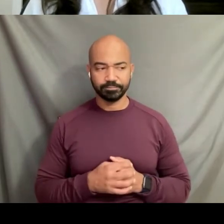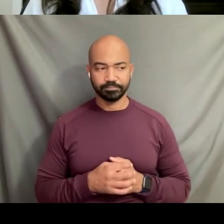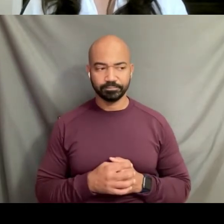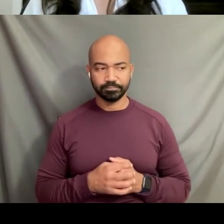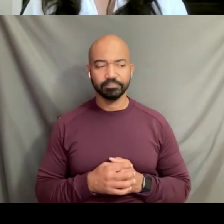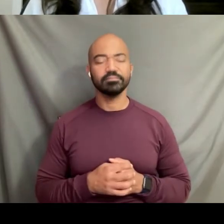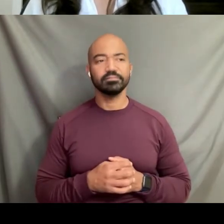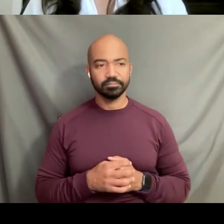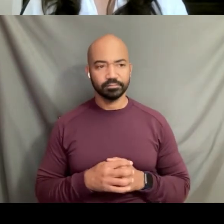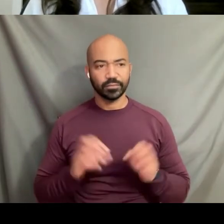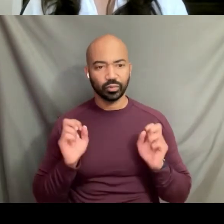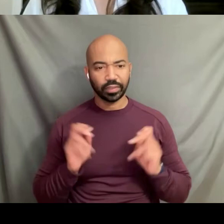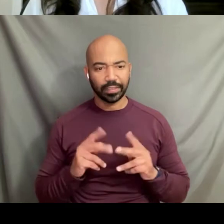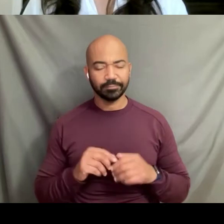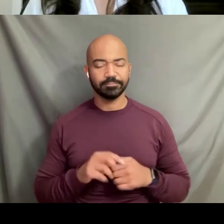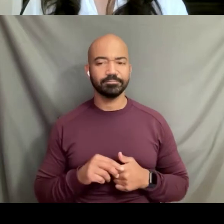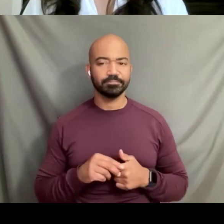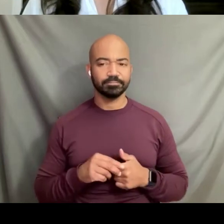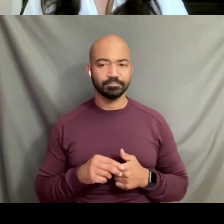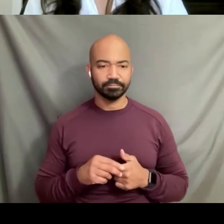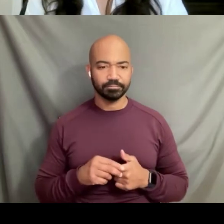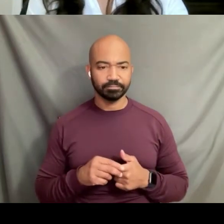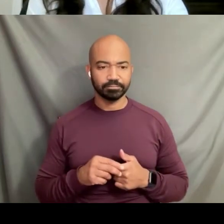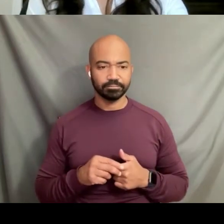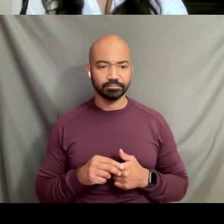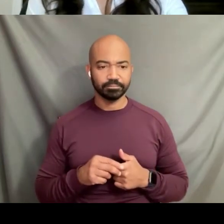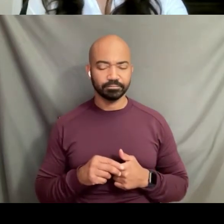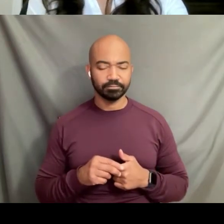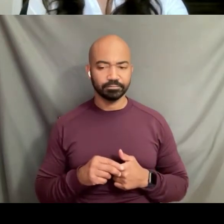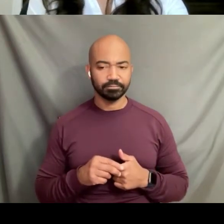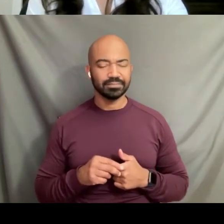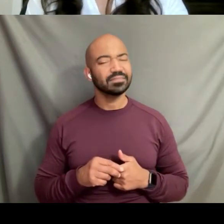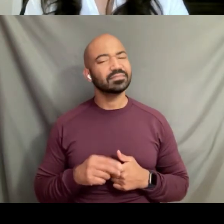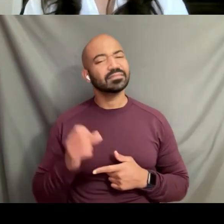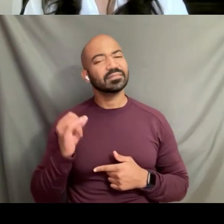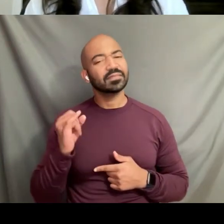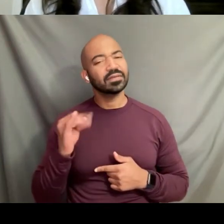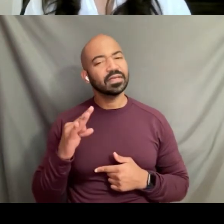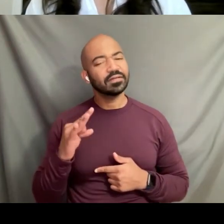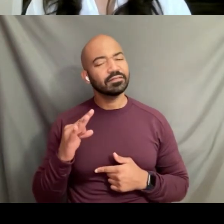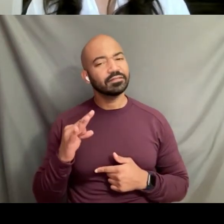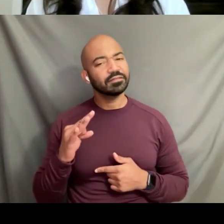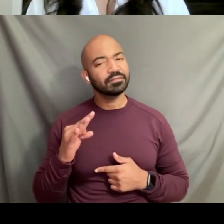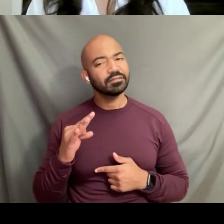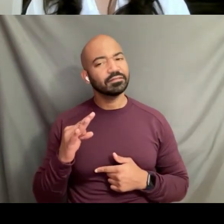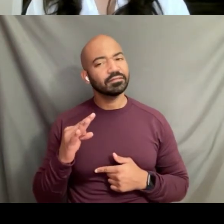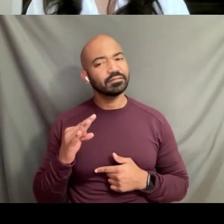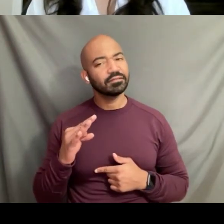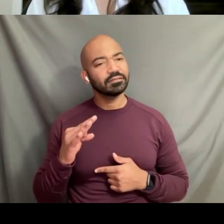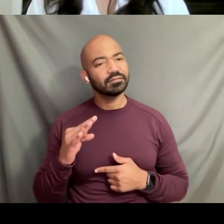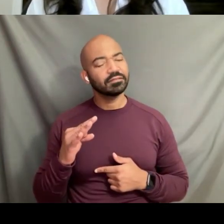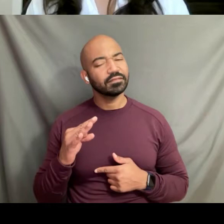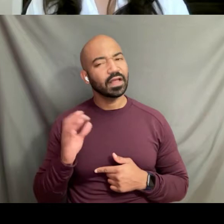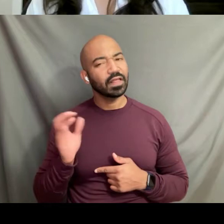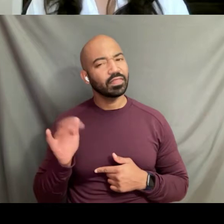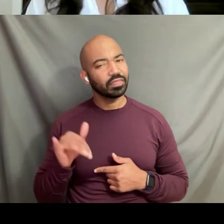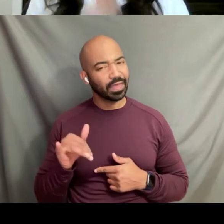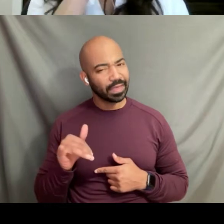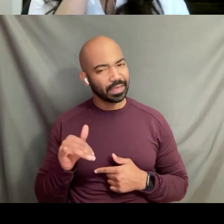do we still need opportunity I mean, to talk about having access to the school facilities,